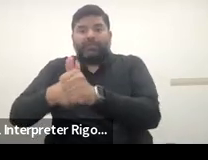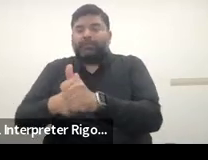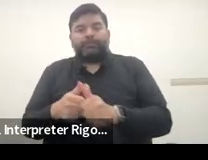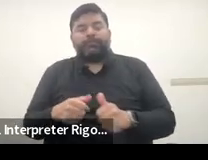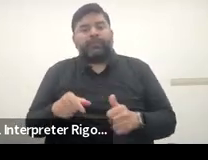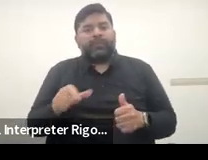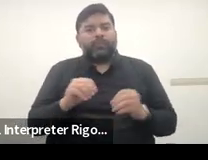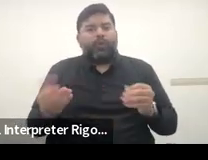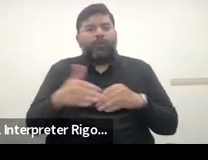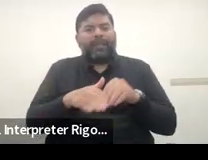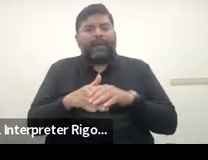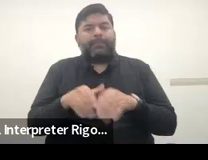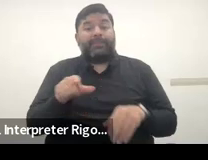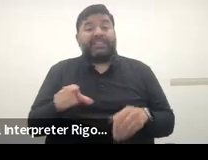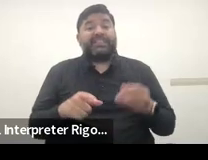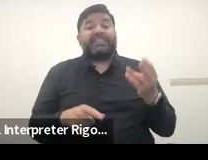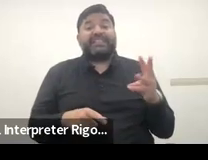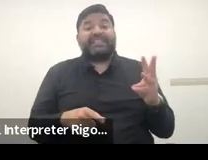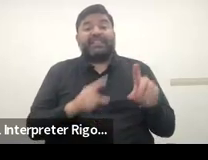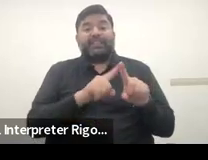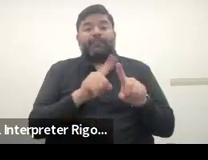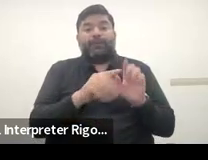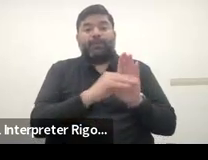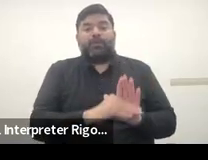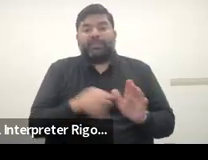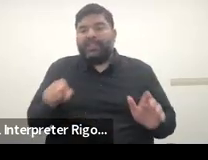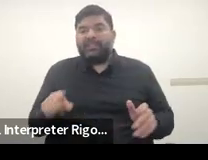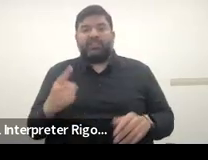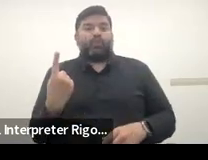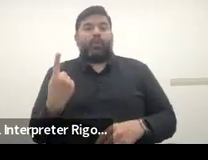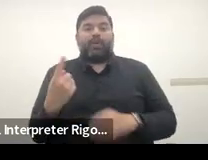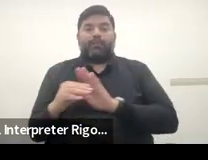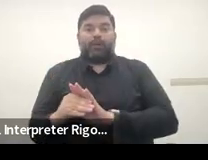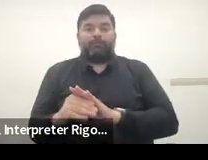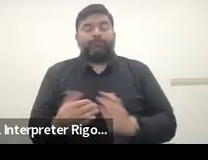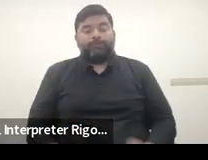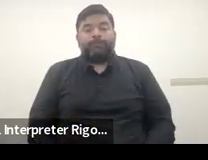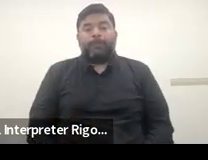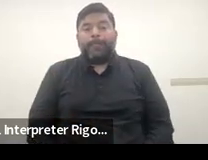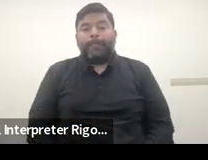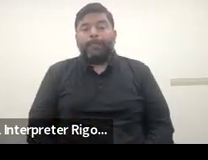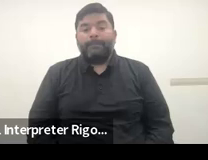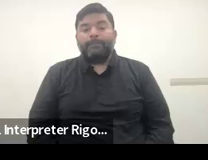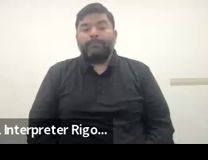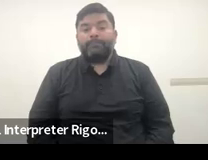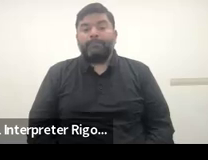different models in these [right two] we just have one model and the performance is not evenly distributed